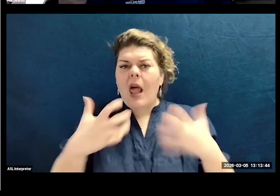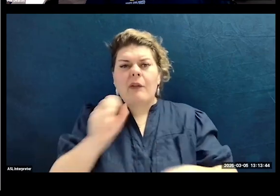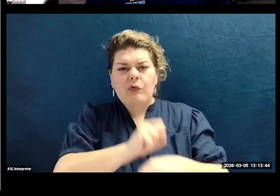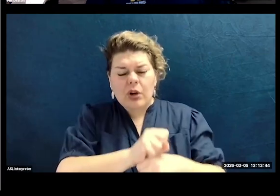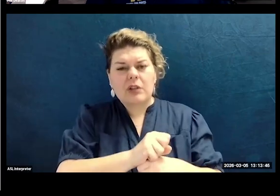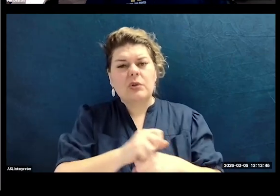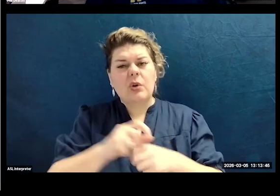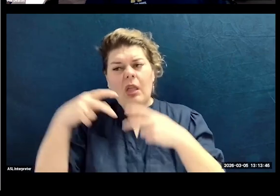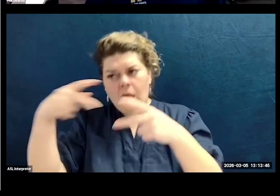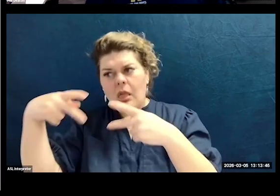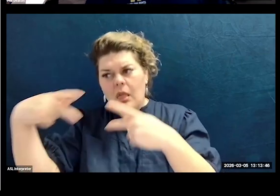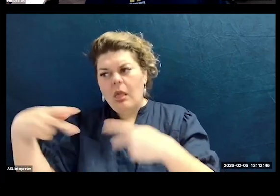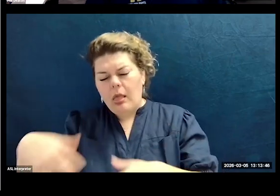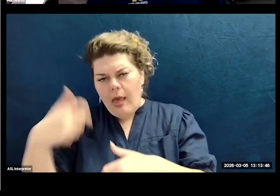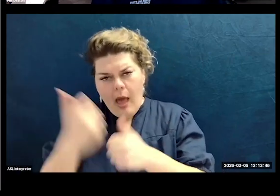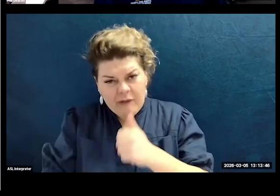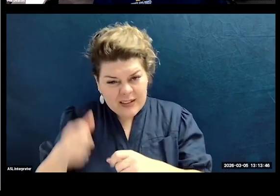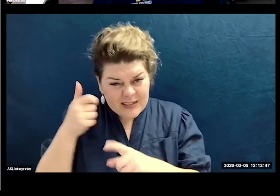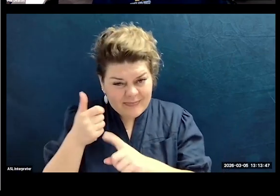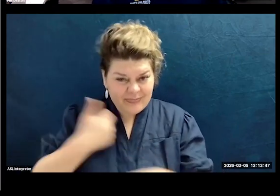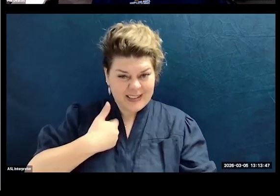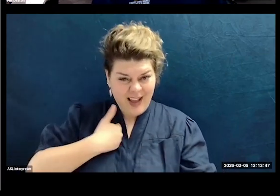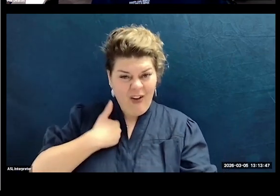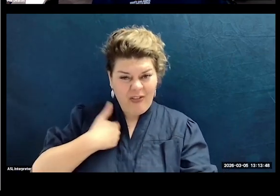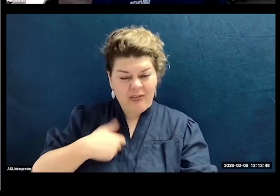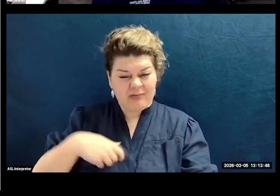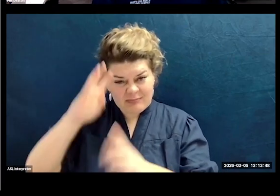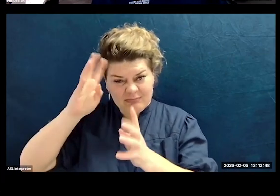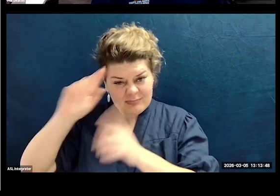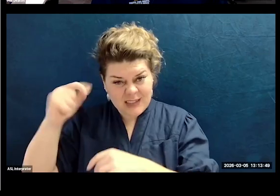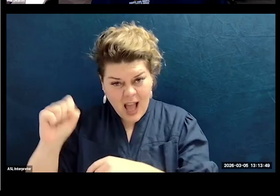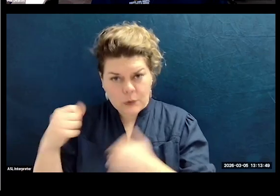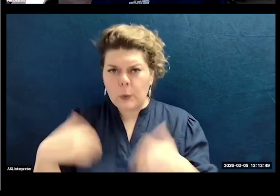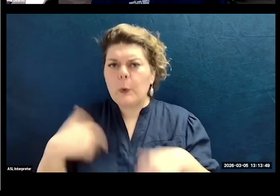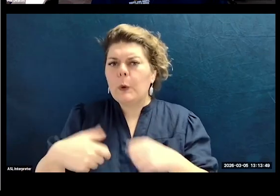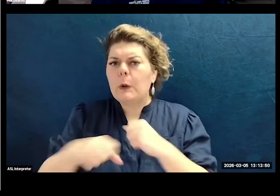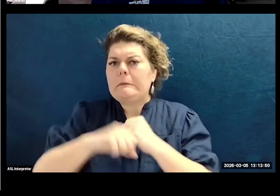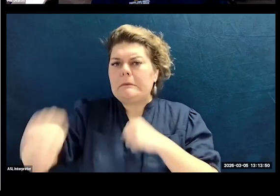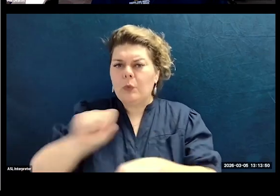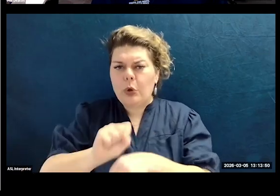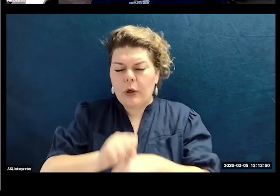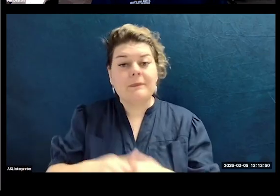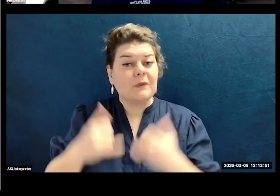and manually apply every single tag. So, what we might do to start is run an auto-tag.